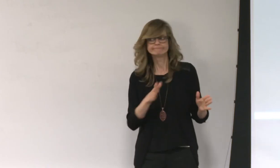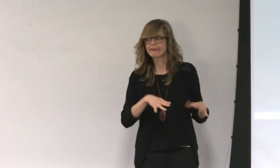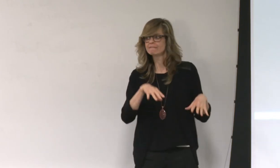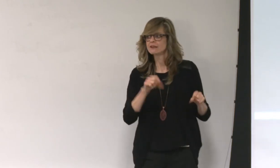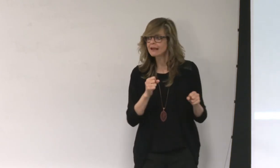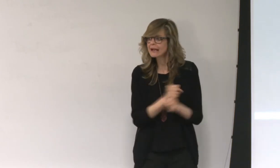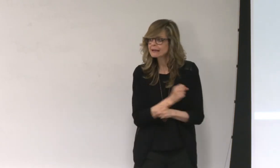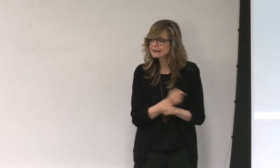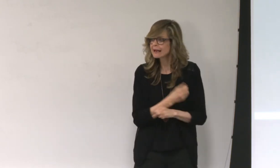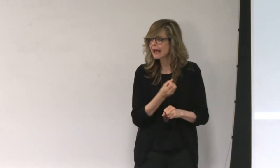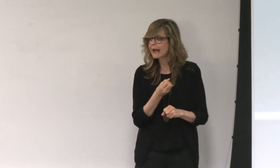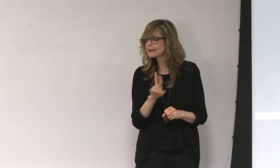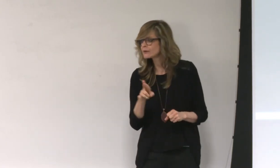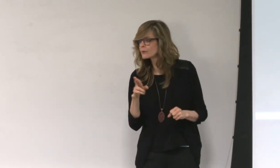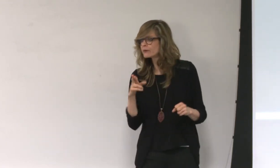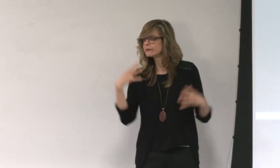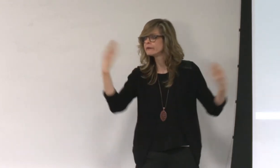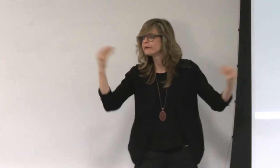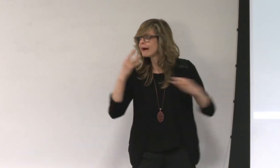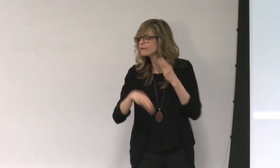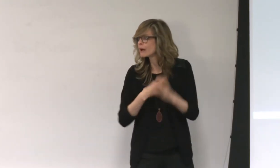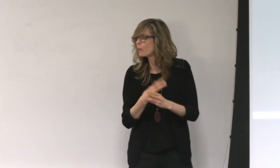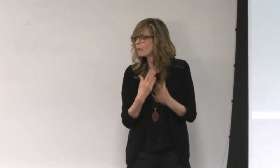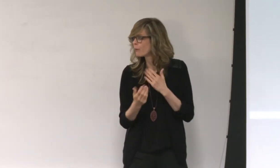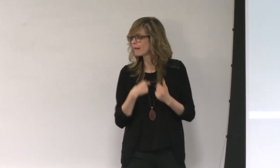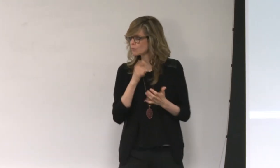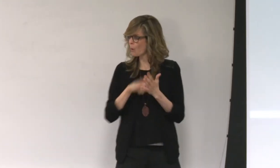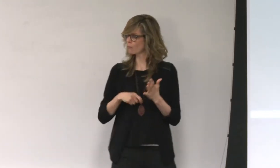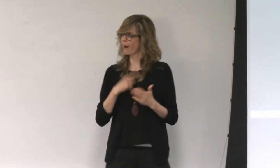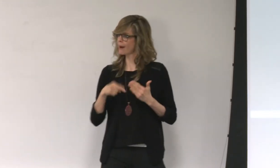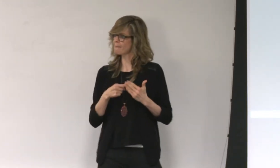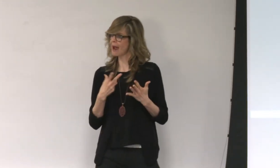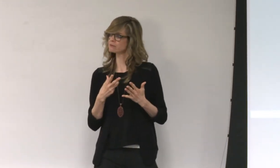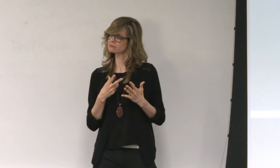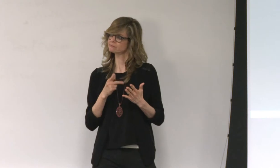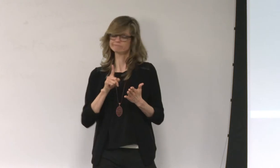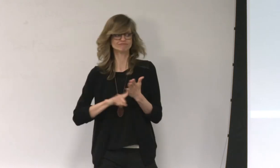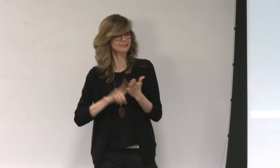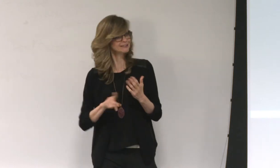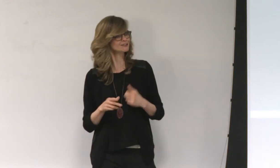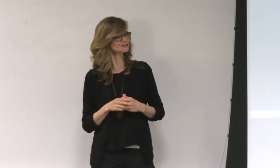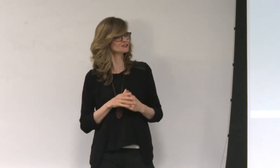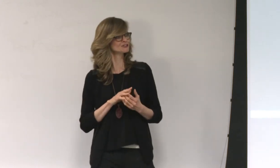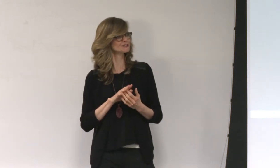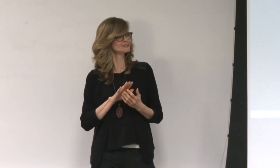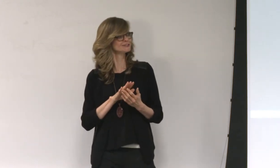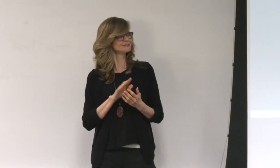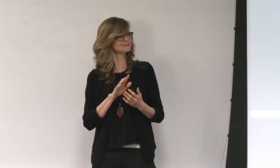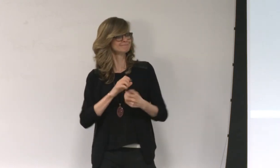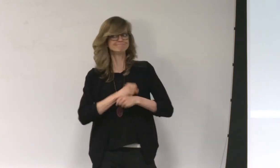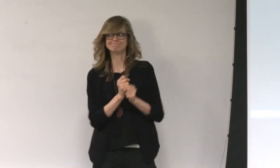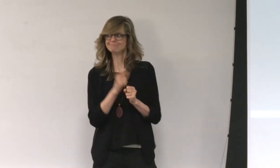"FOR PEOPLE WHO HAVEN'T TAKEN STATISTICS. "I WANT TO WRITE ABOUT STATISTICS "AND DO RESEARCH FOR THAT AUDIENCE.